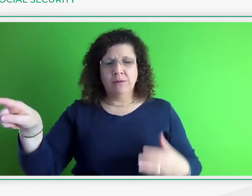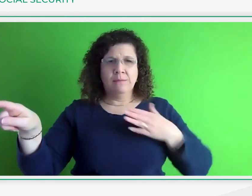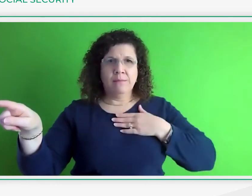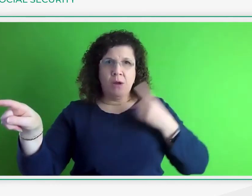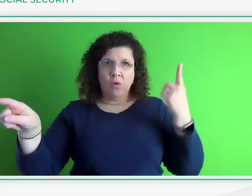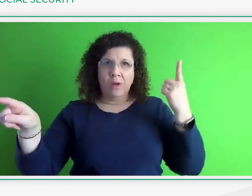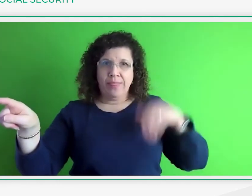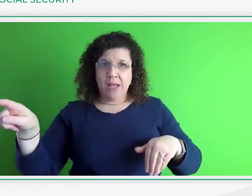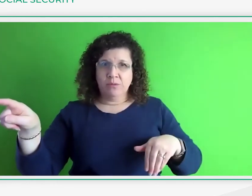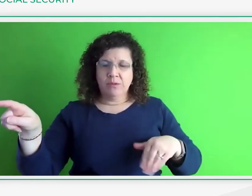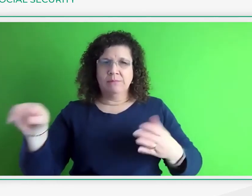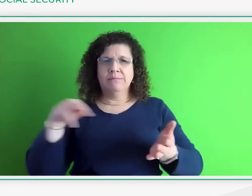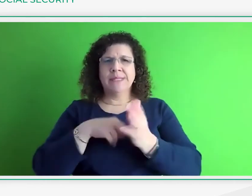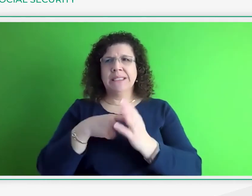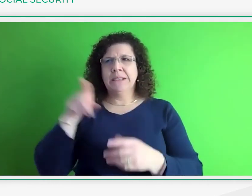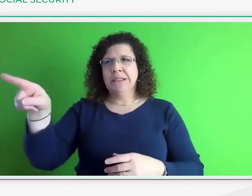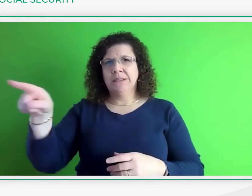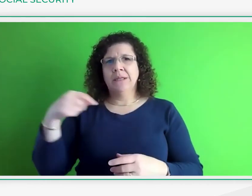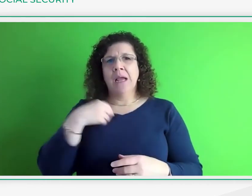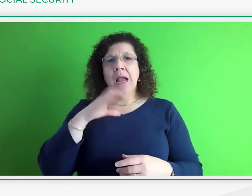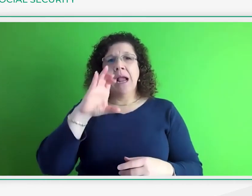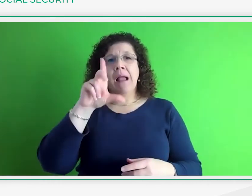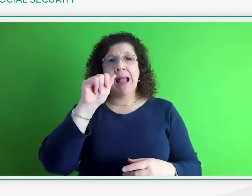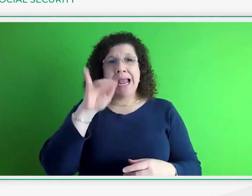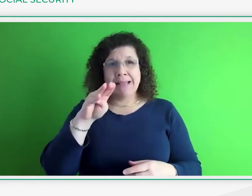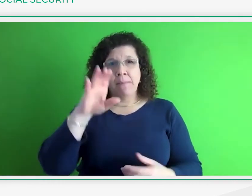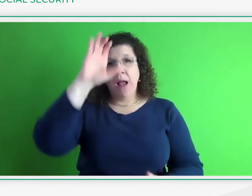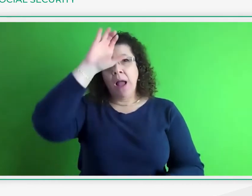And mine's $1,000 if I file on my own record.